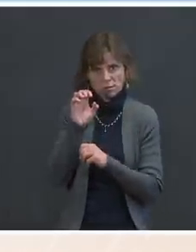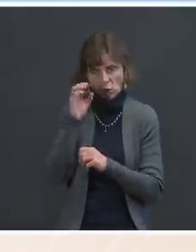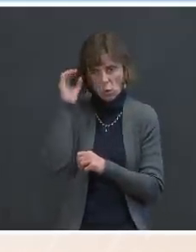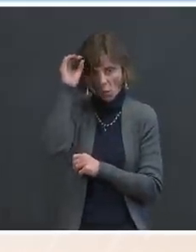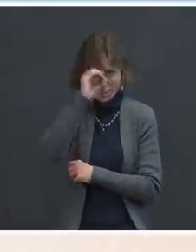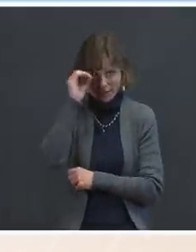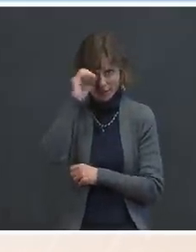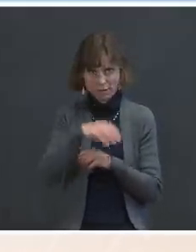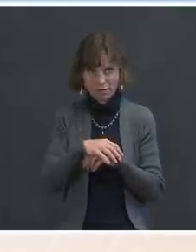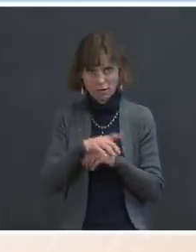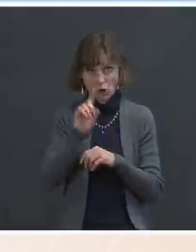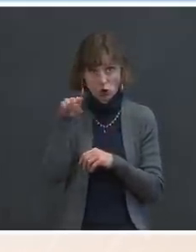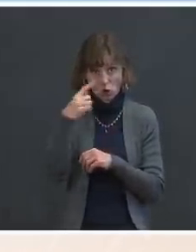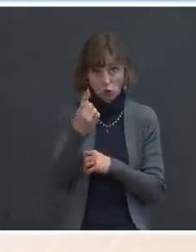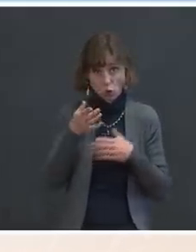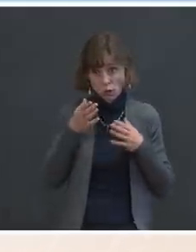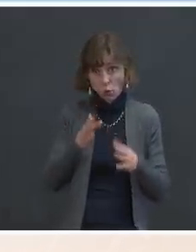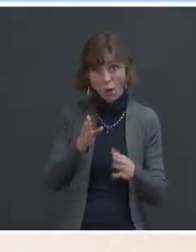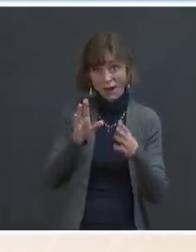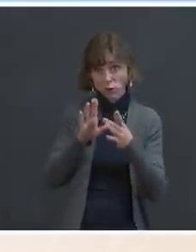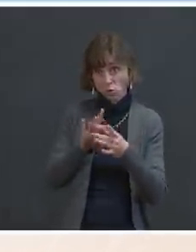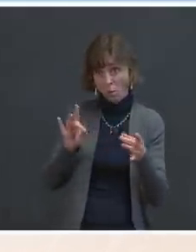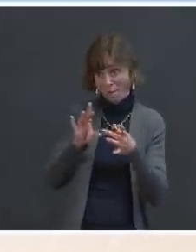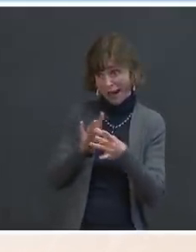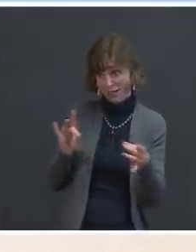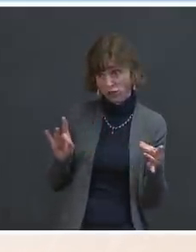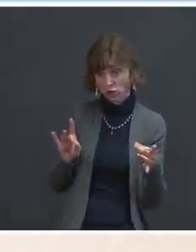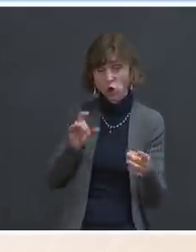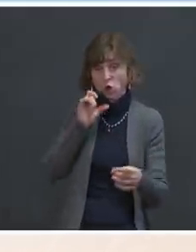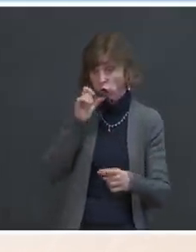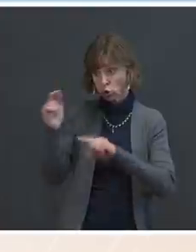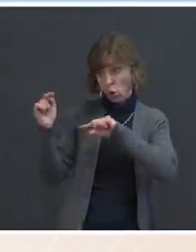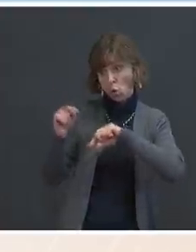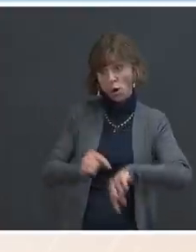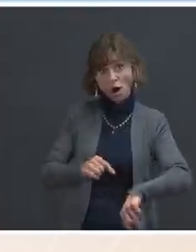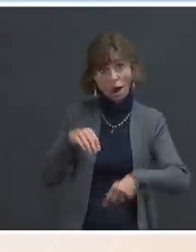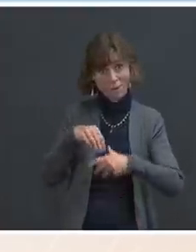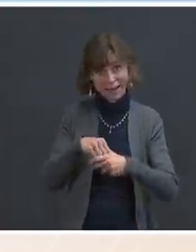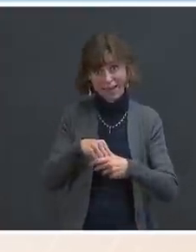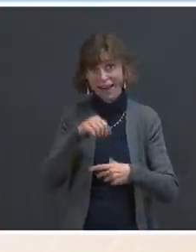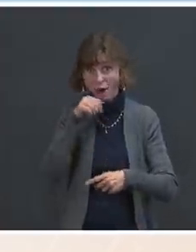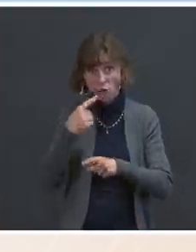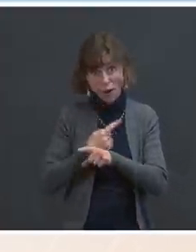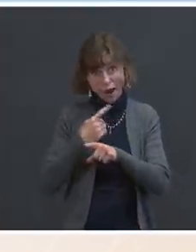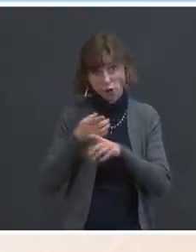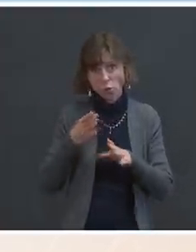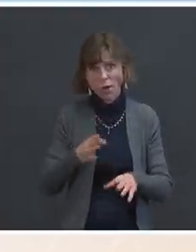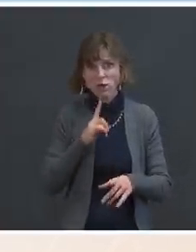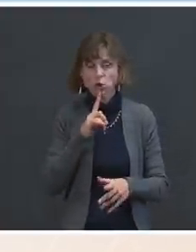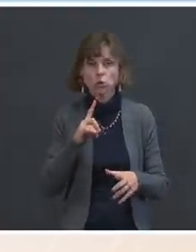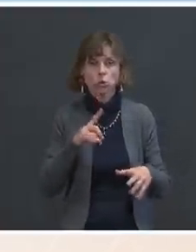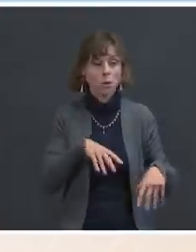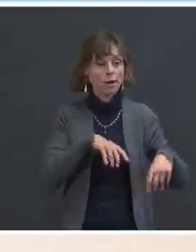"Do not come in an irregular fashion" is to act as cruelly as you possibly can, separate children from their parents,